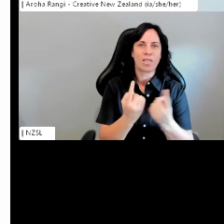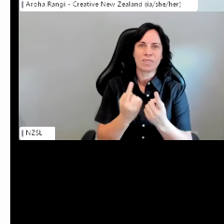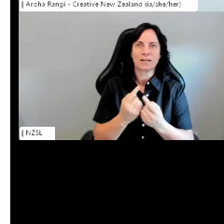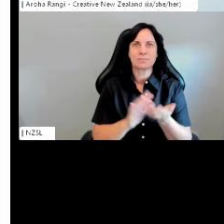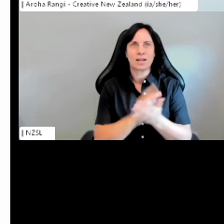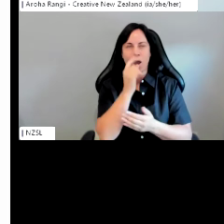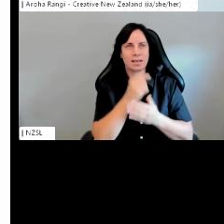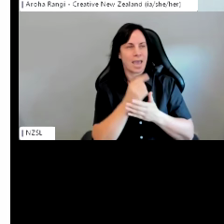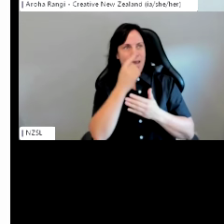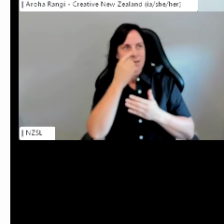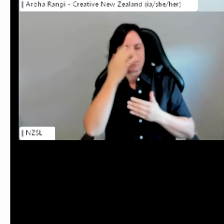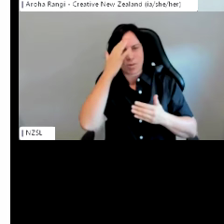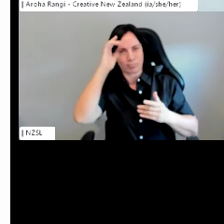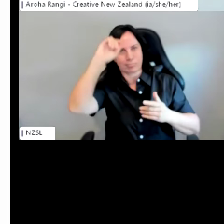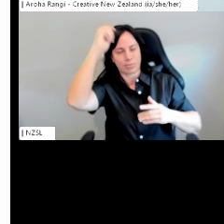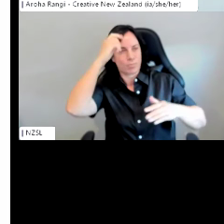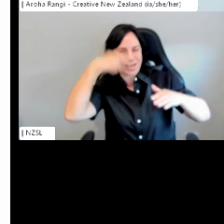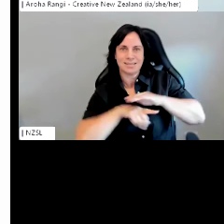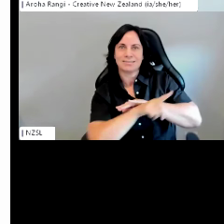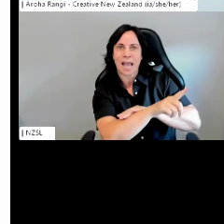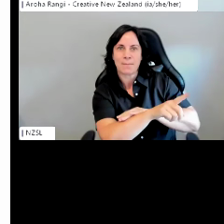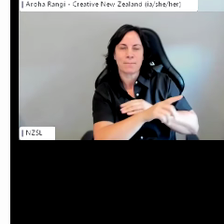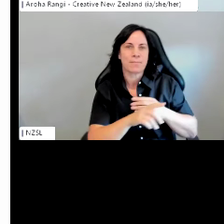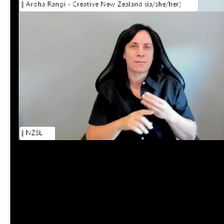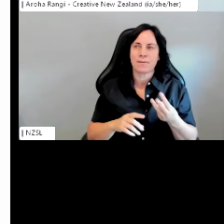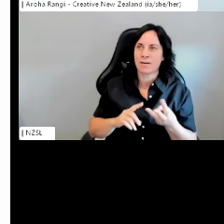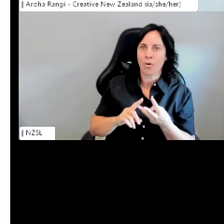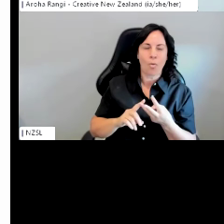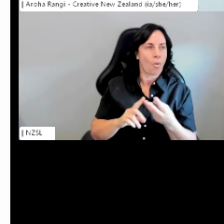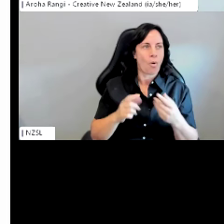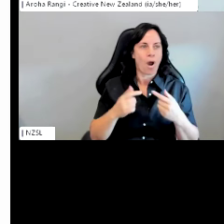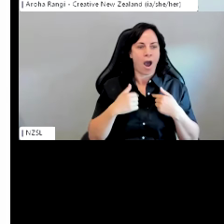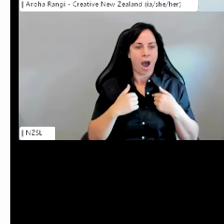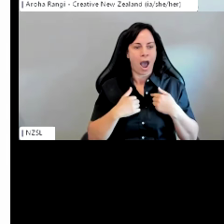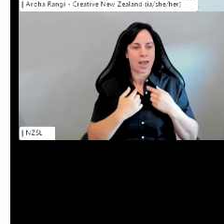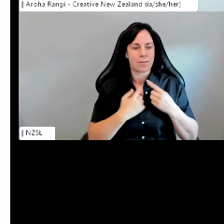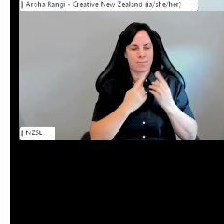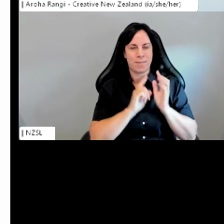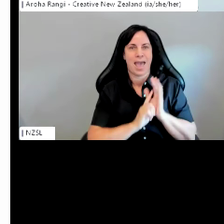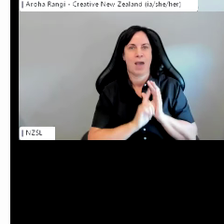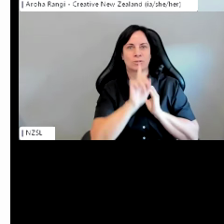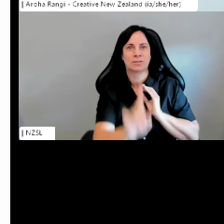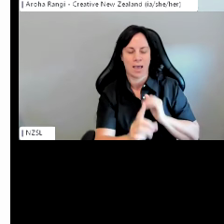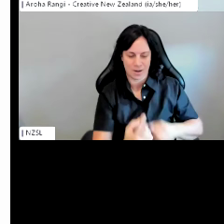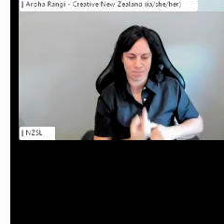They're looking for things that will allow them to um be transformed um to to feel something. And